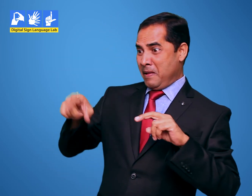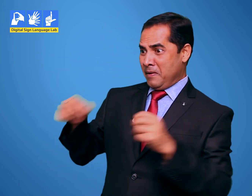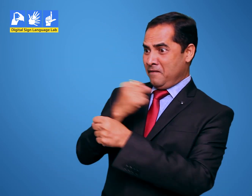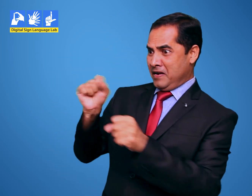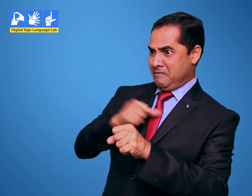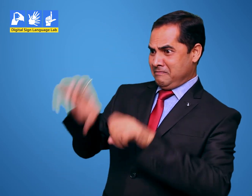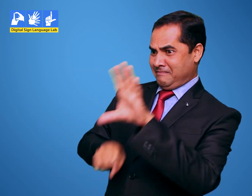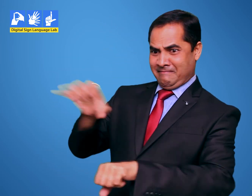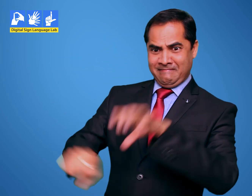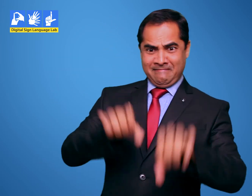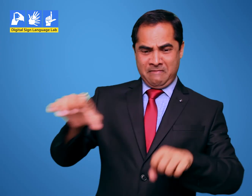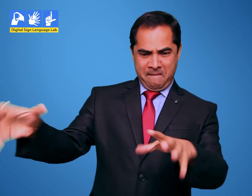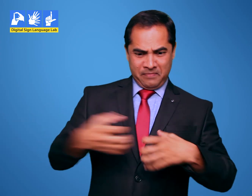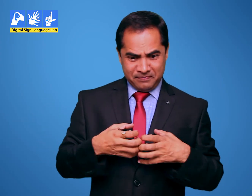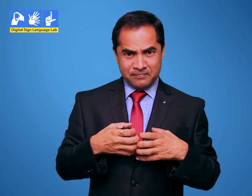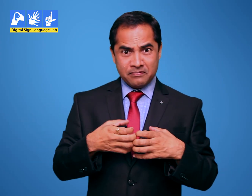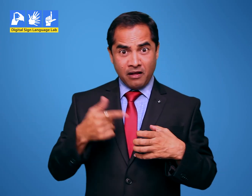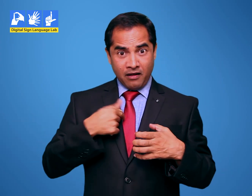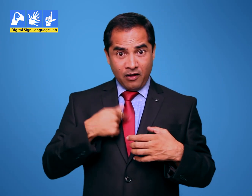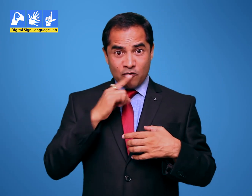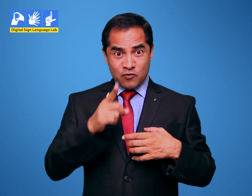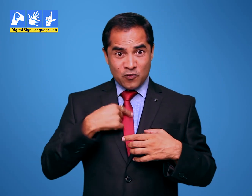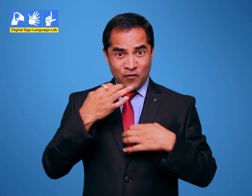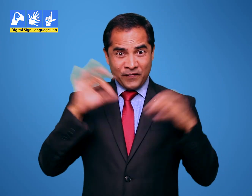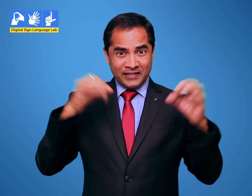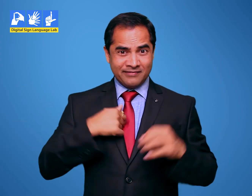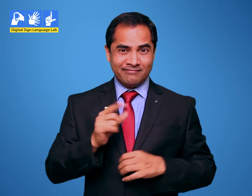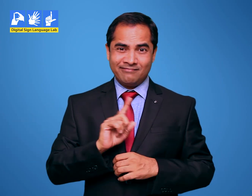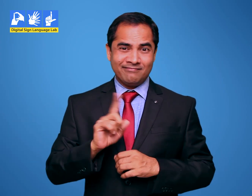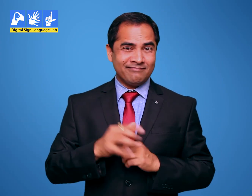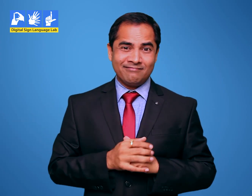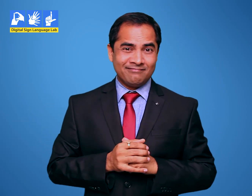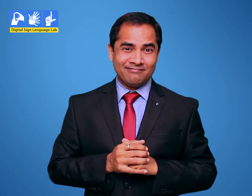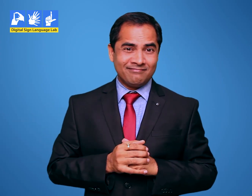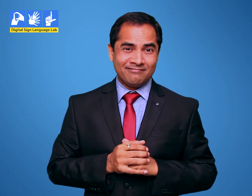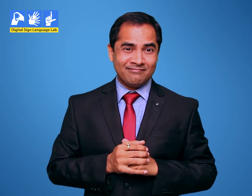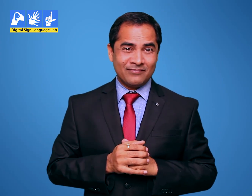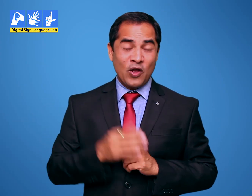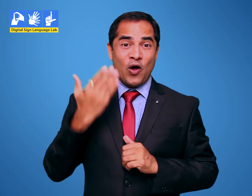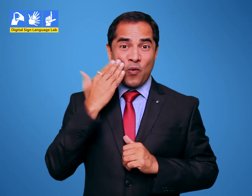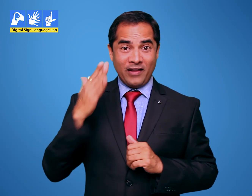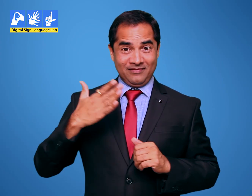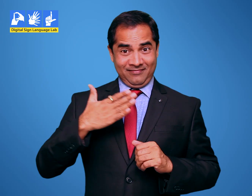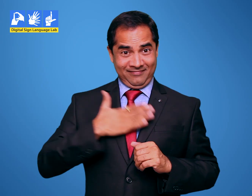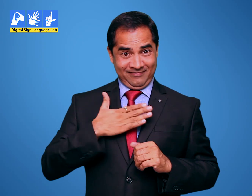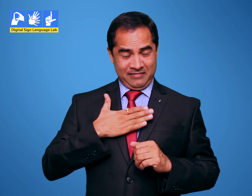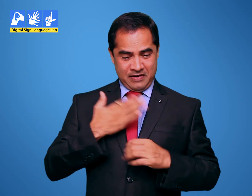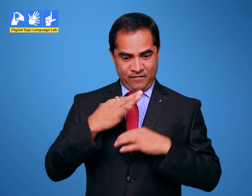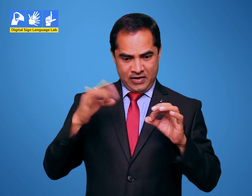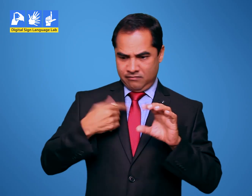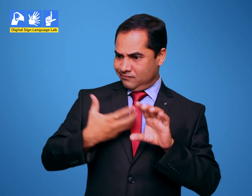someone else's freedom, just as surely as I'm not free when my freedom is taken